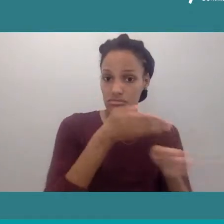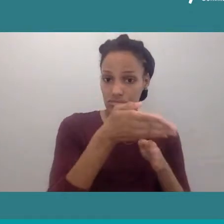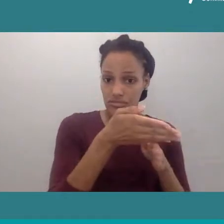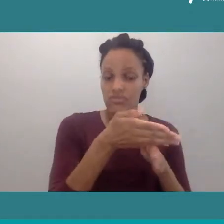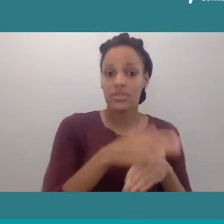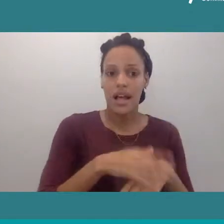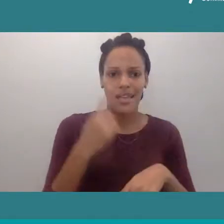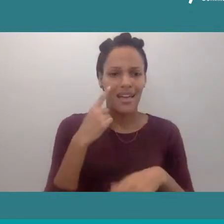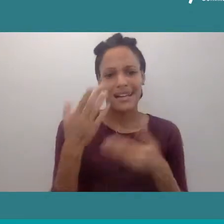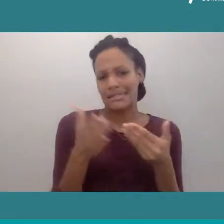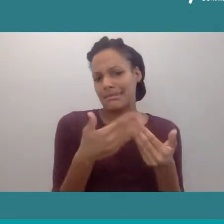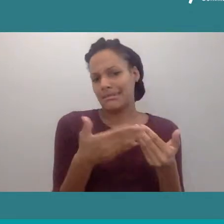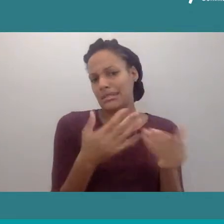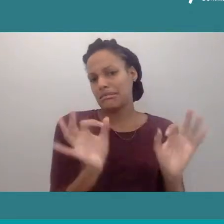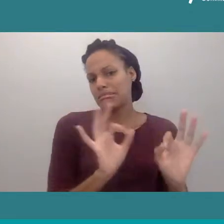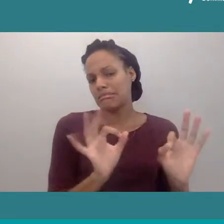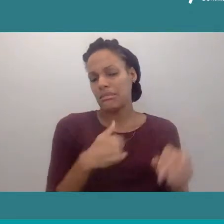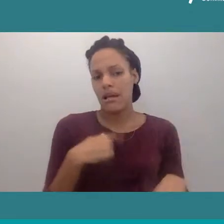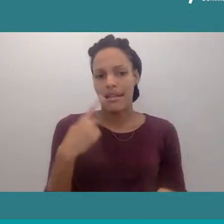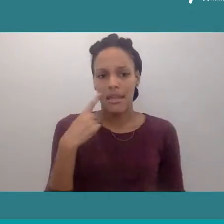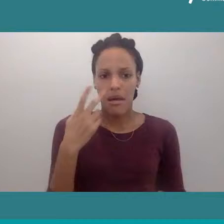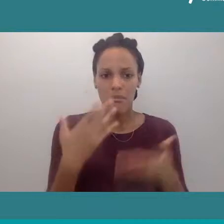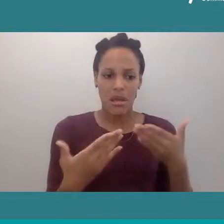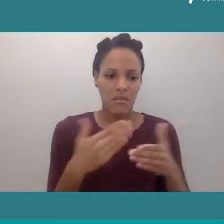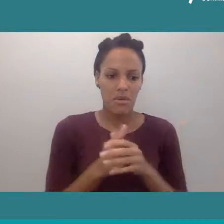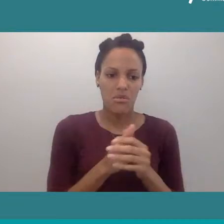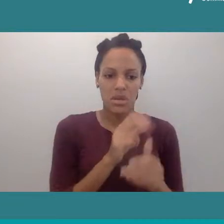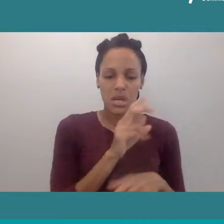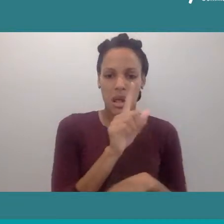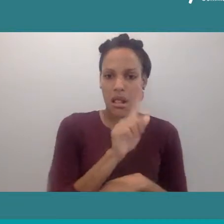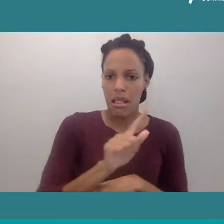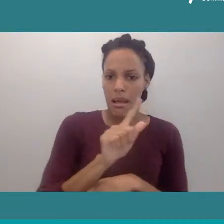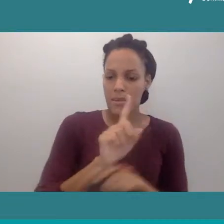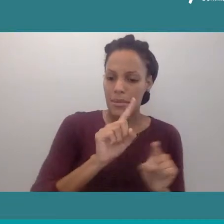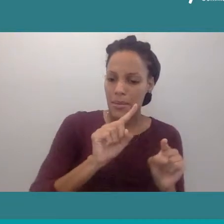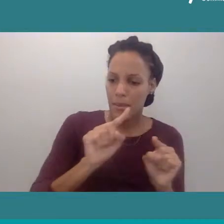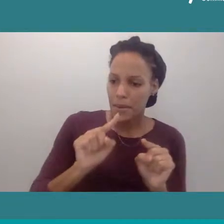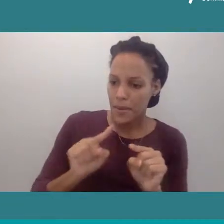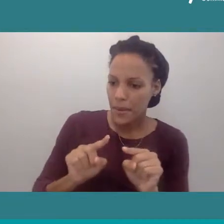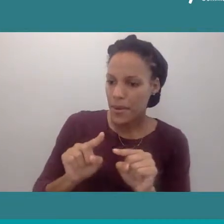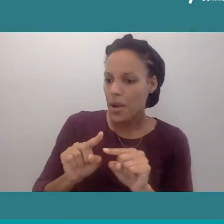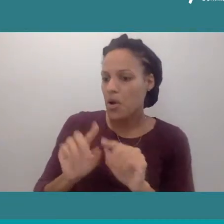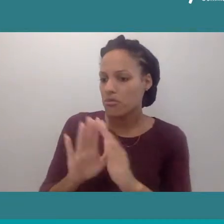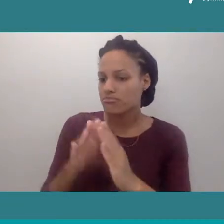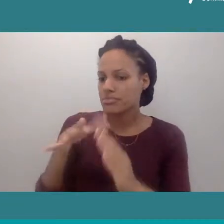I thought I would just go downstairs to the library at Howard University and find a book